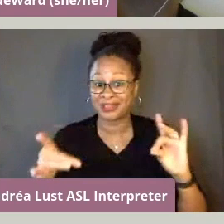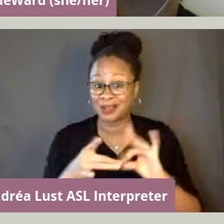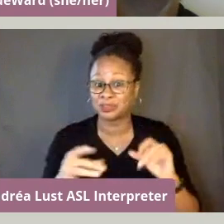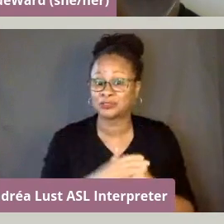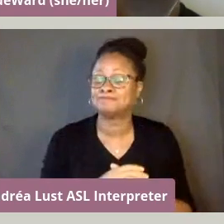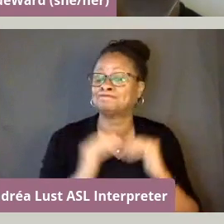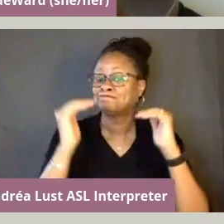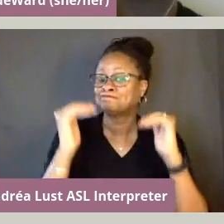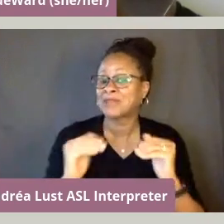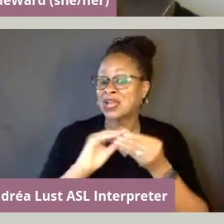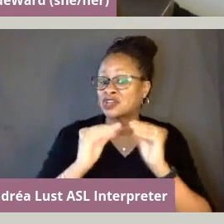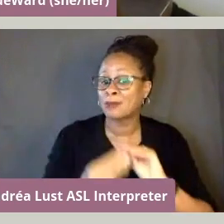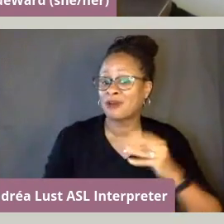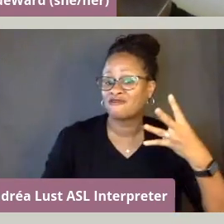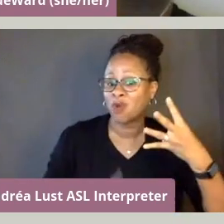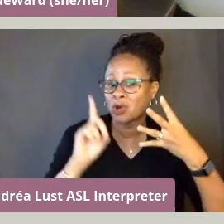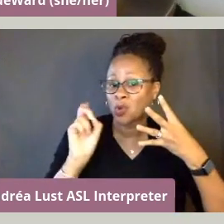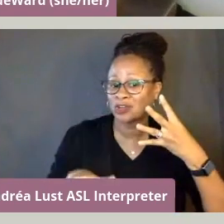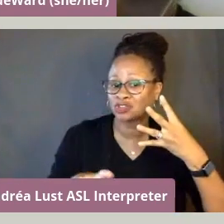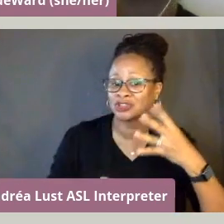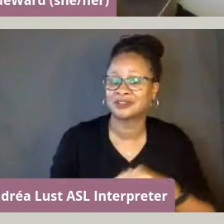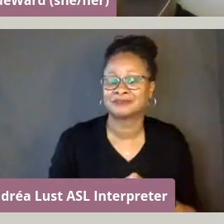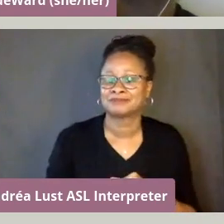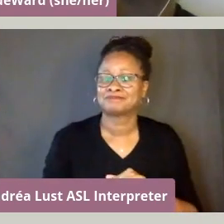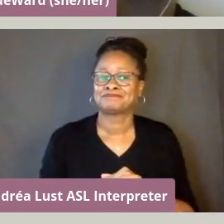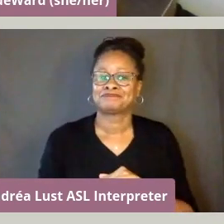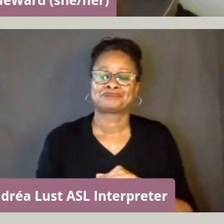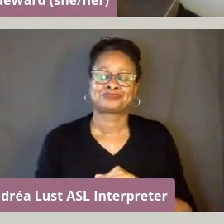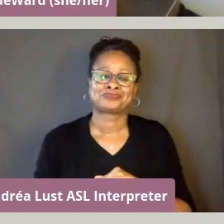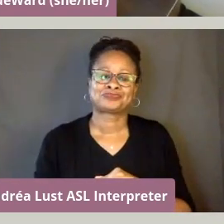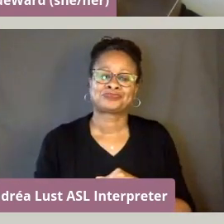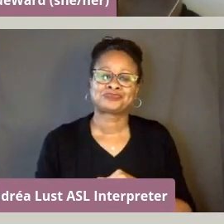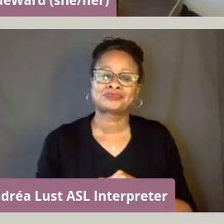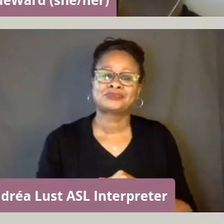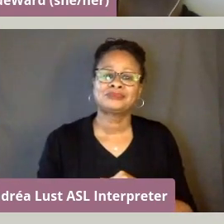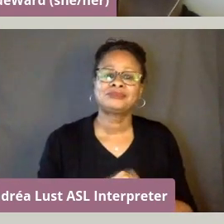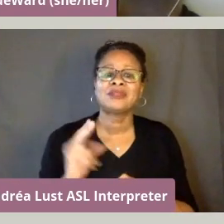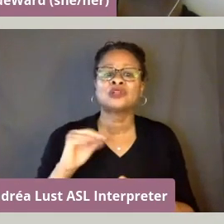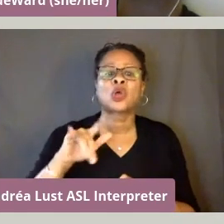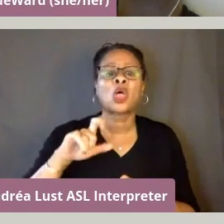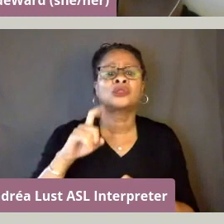I mean, Nicole, come to that. And let's bring up question four. And I'm going to to go to Michele. But Nicole, what were you going to say?